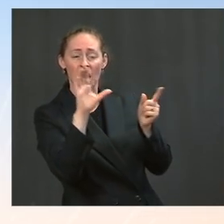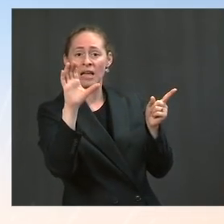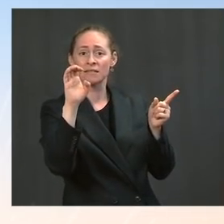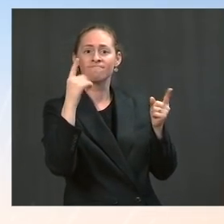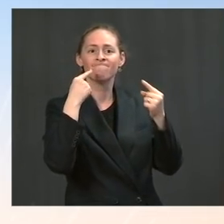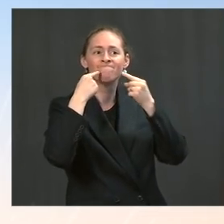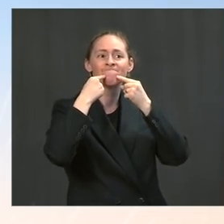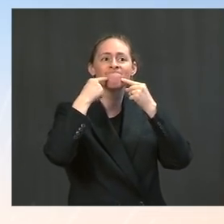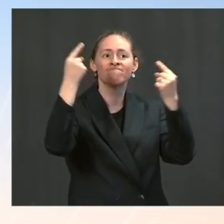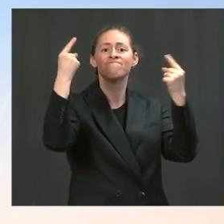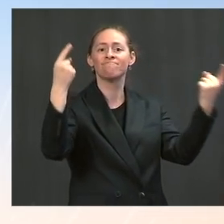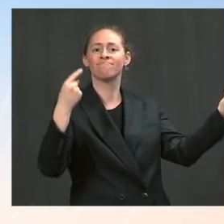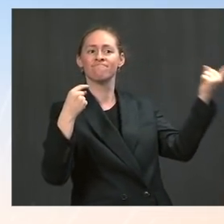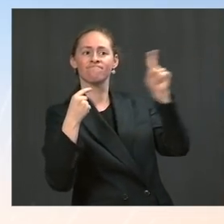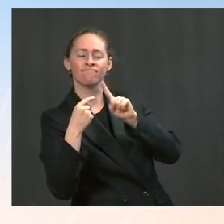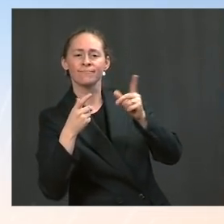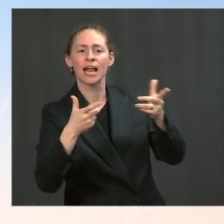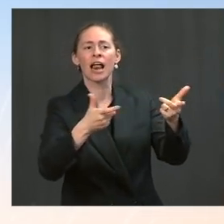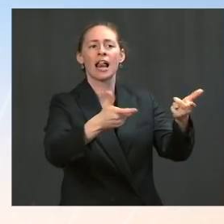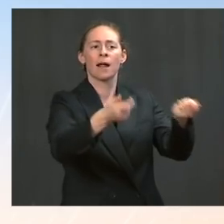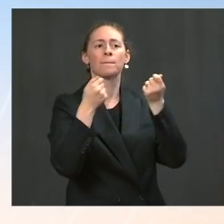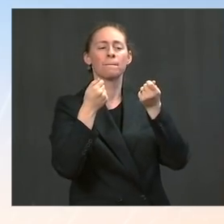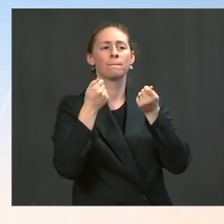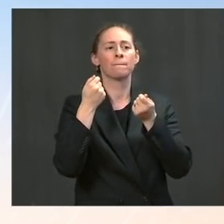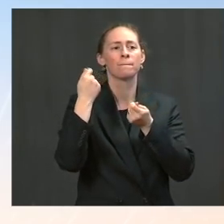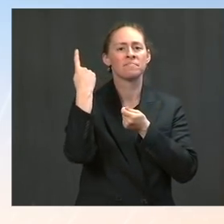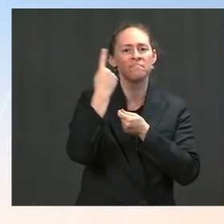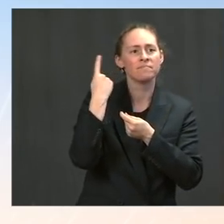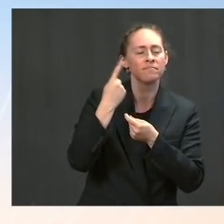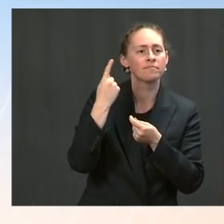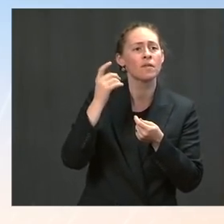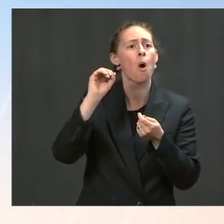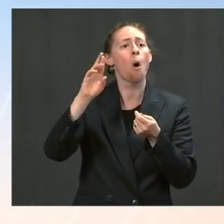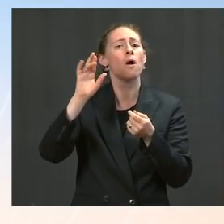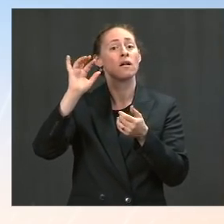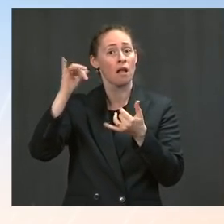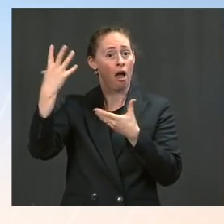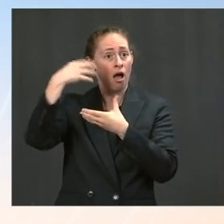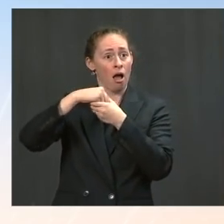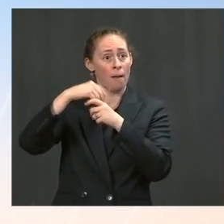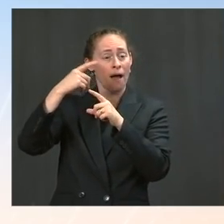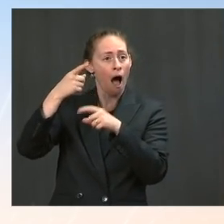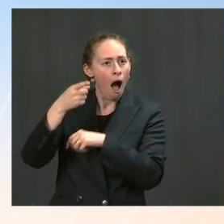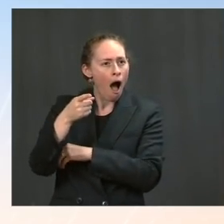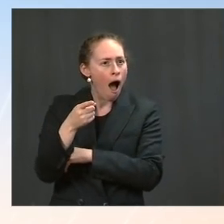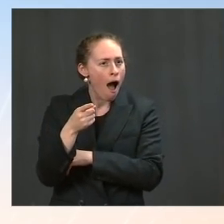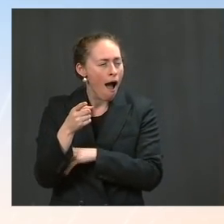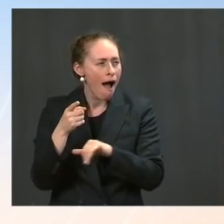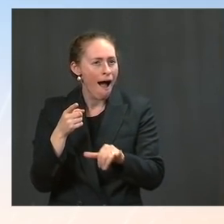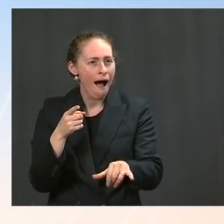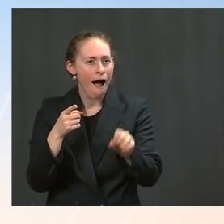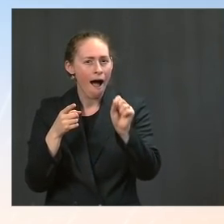part of the month of action that's behind us? Ms. Psaki: Wouldn't it be great if this was the cue for like Blake Shelton and Gwen Stefani to come out -- -- from --